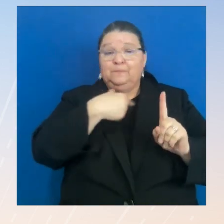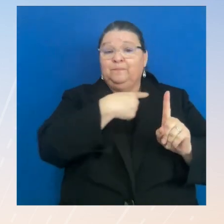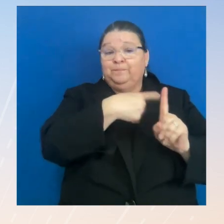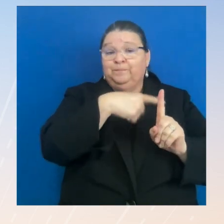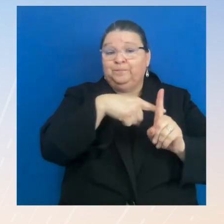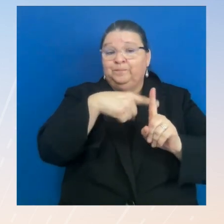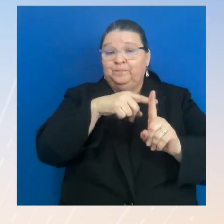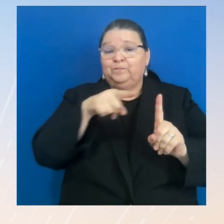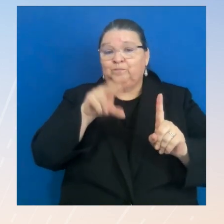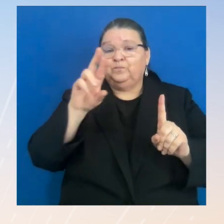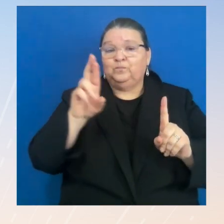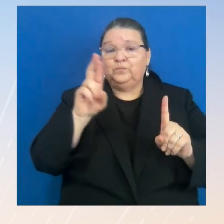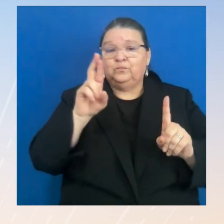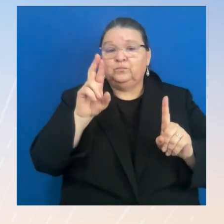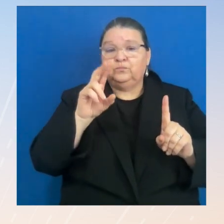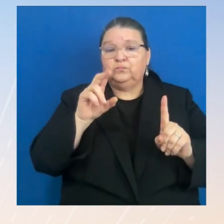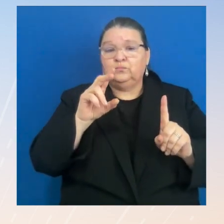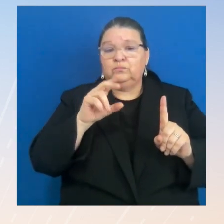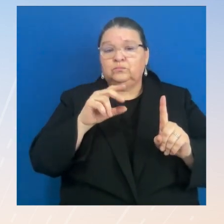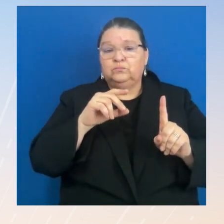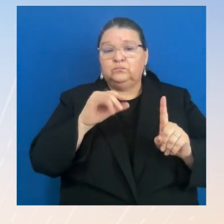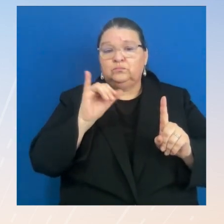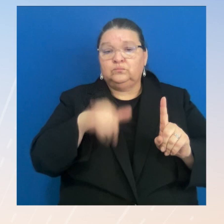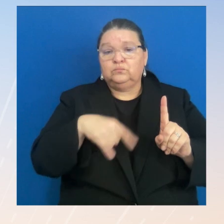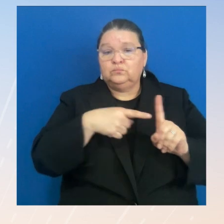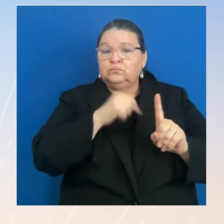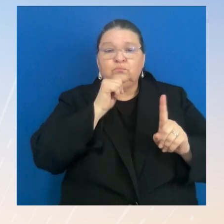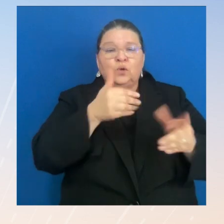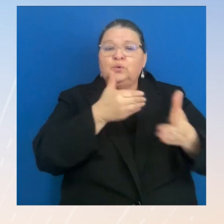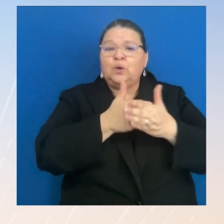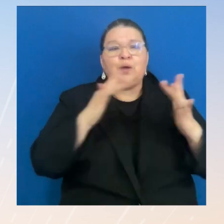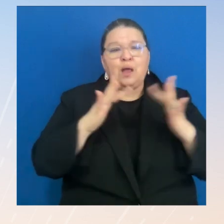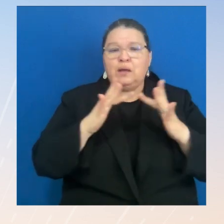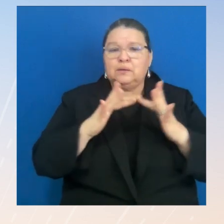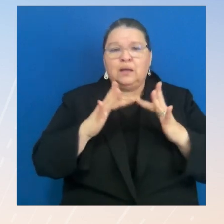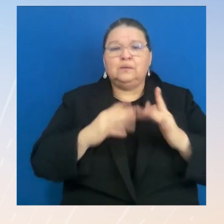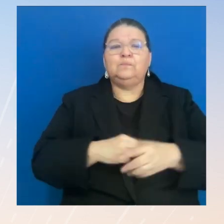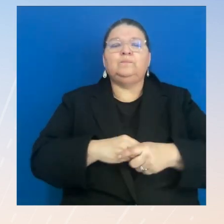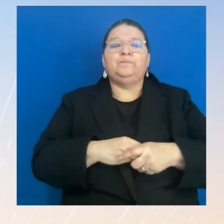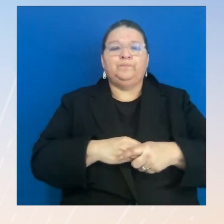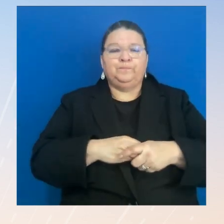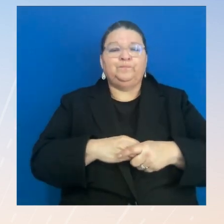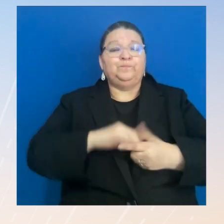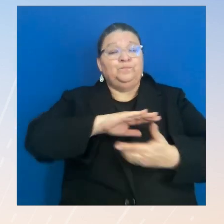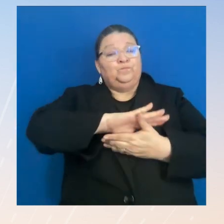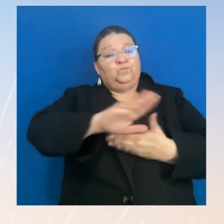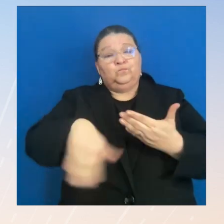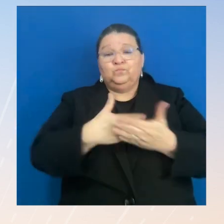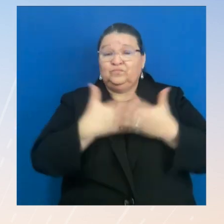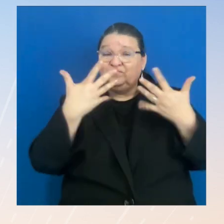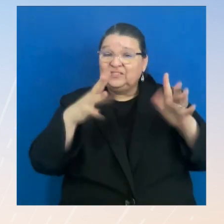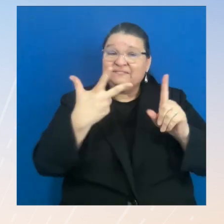so the CDC wouldn't recommend a change in behavior as a result. But he received a negative test just a couple days ago.